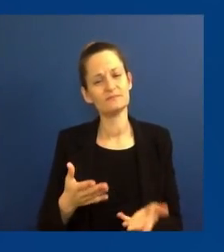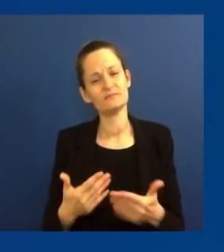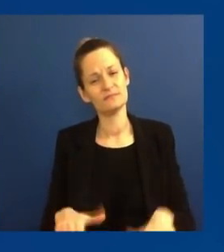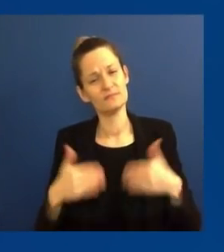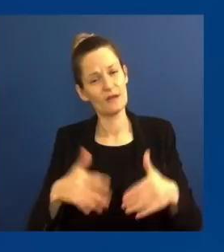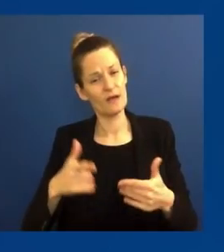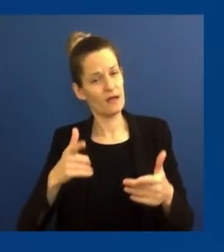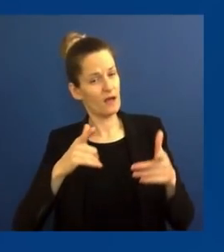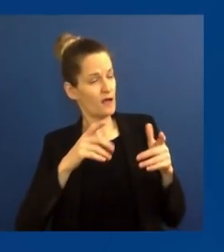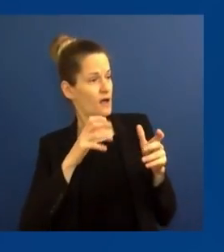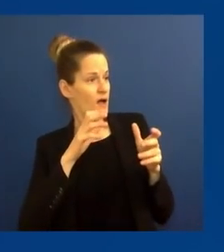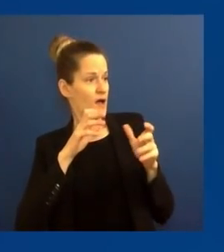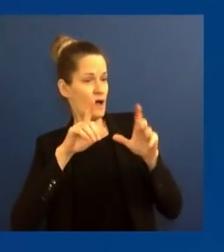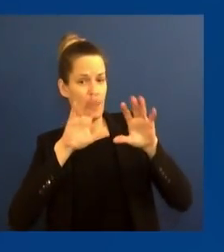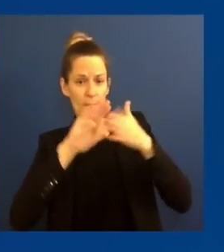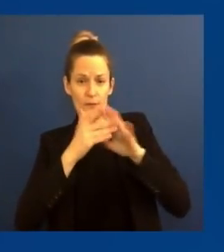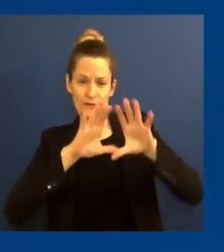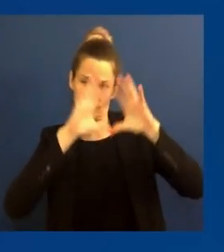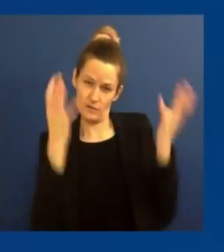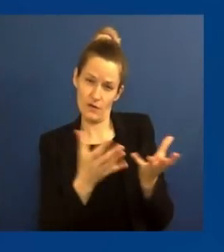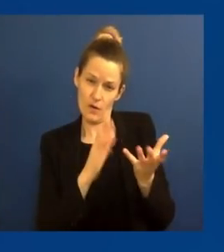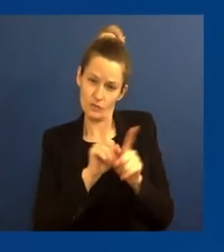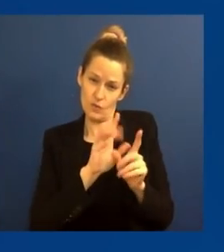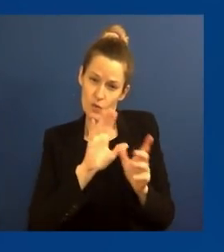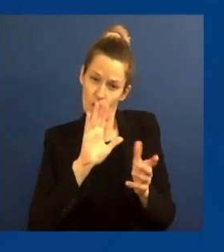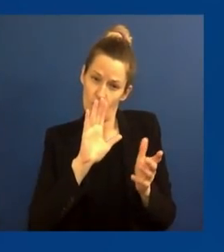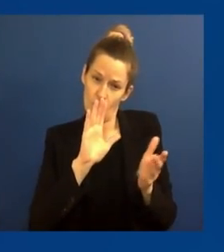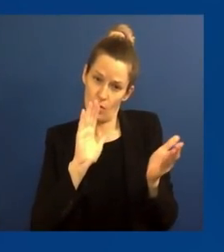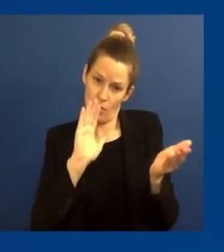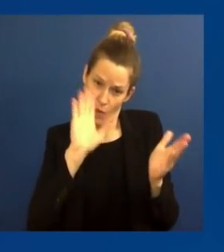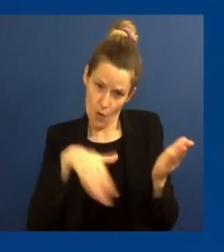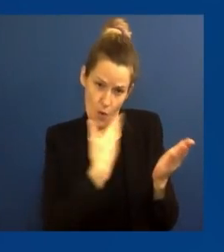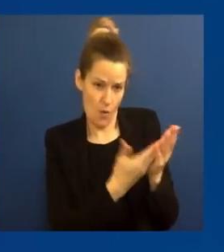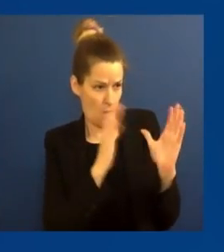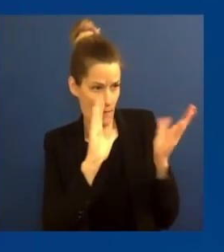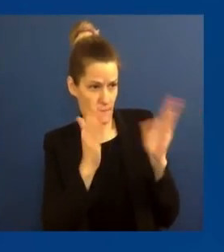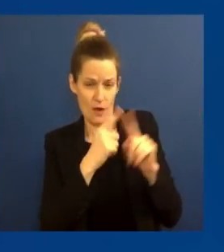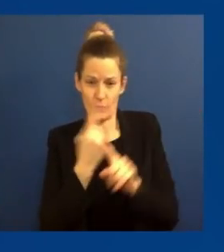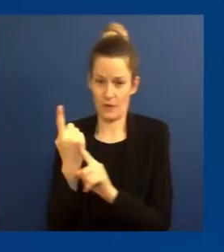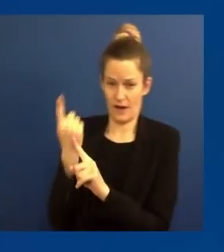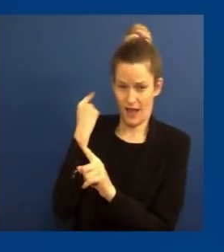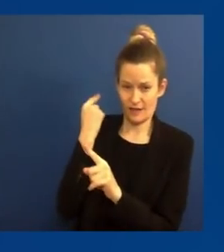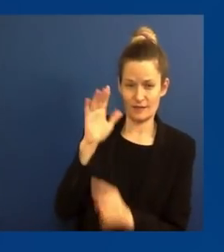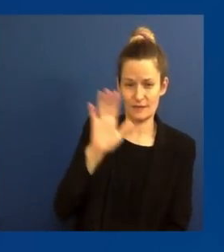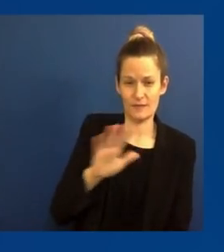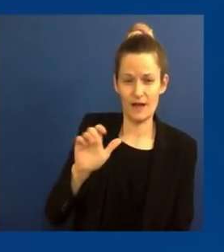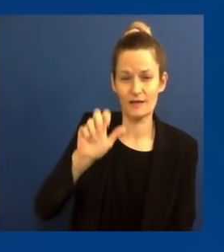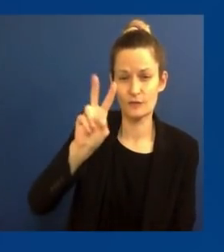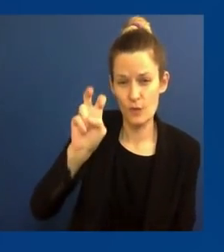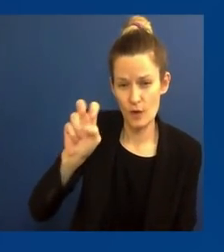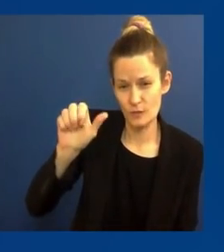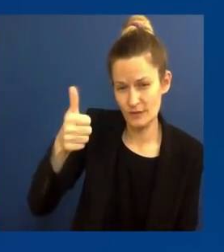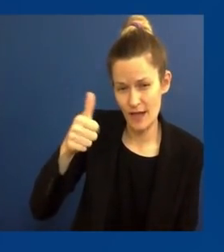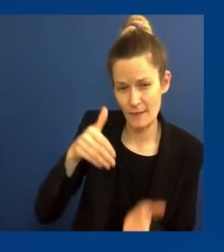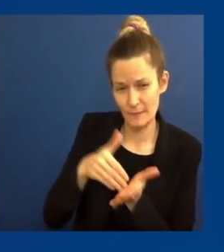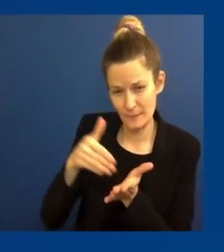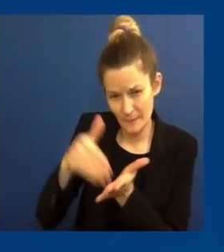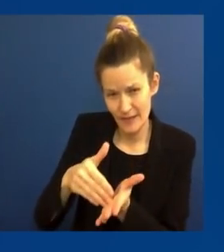Two hundred and ten million Americans are fully vaccinated and therefore are protected from serious illness -- especially, as the doctors have said,